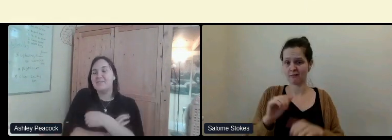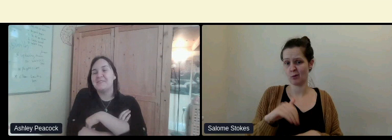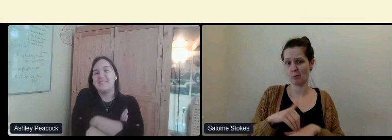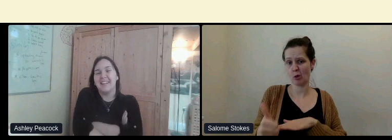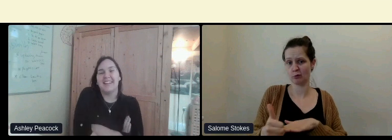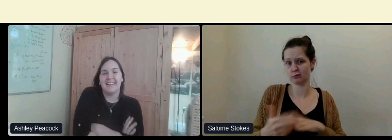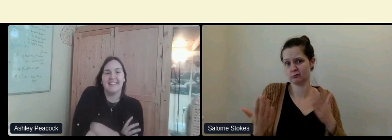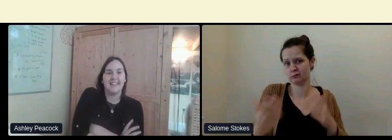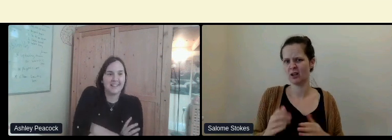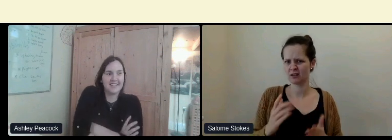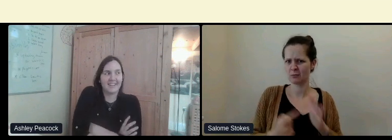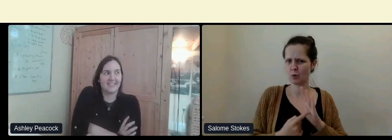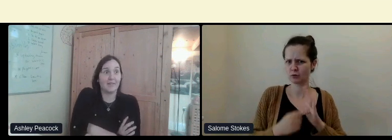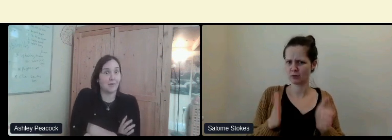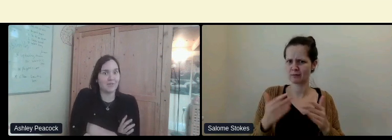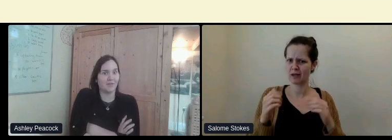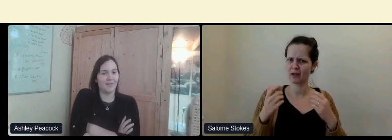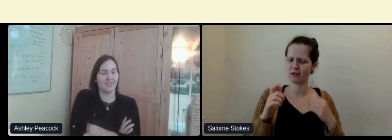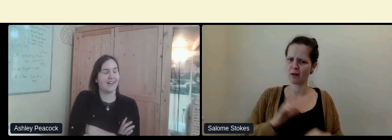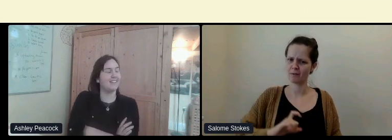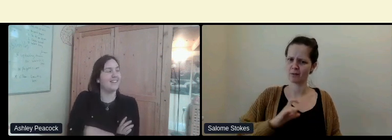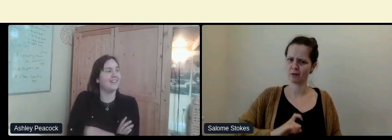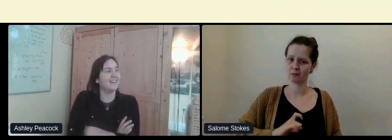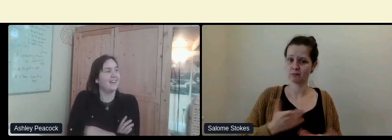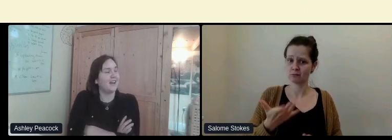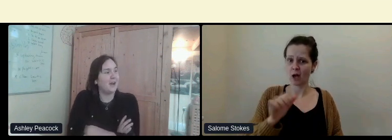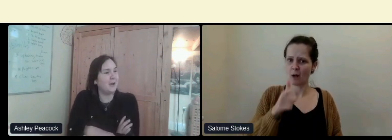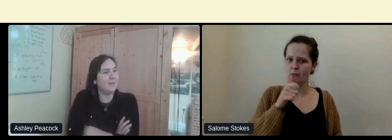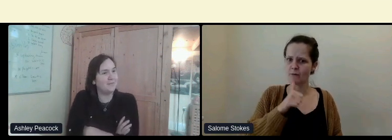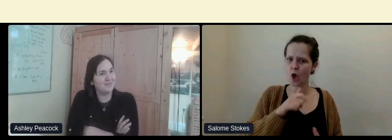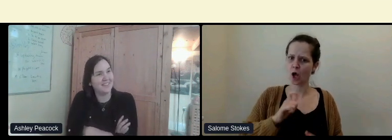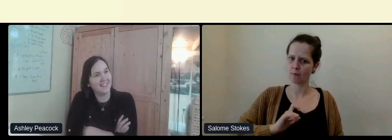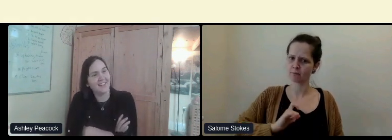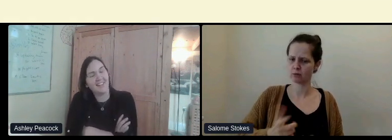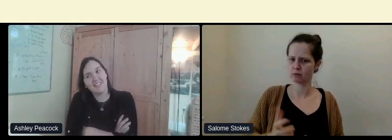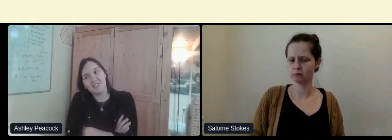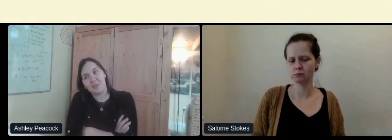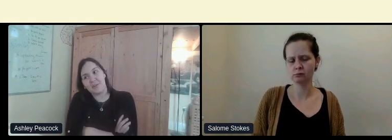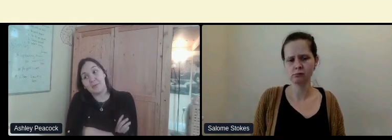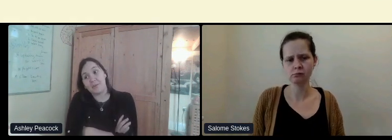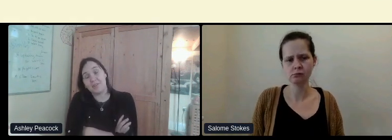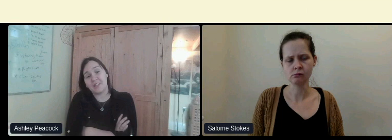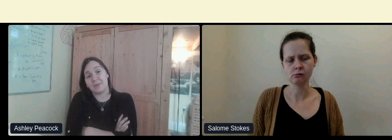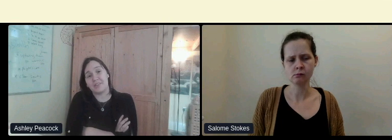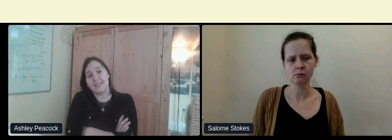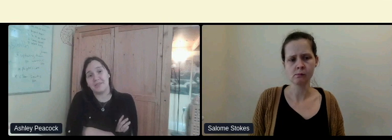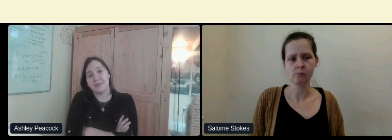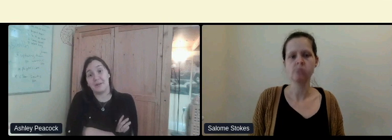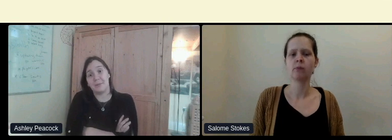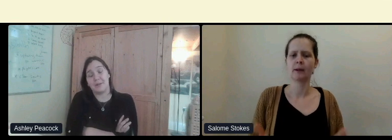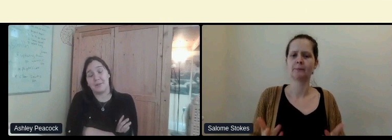Exactly, I'd much rather that. So public transport that's a really big one that